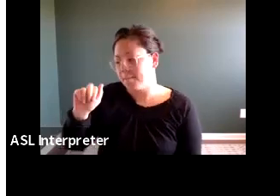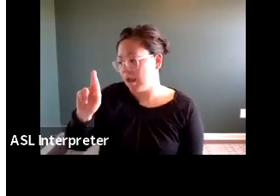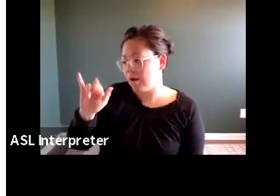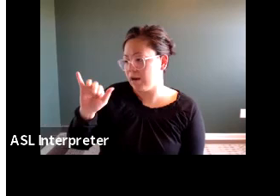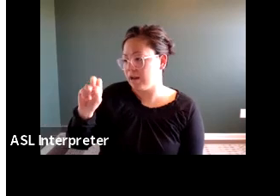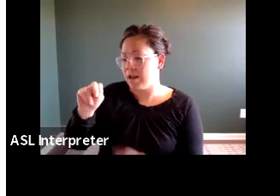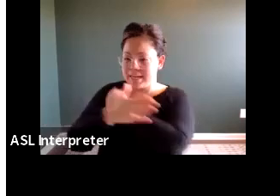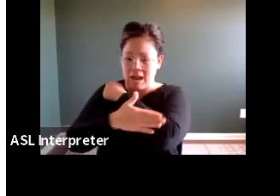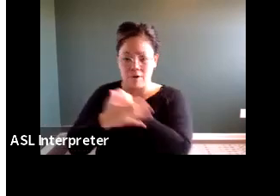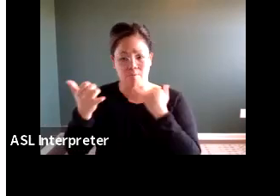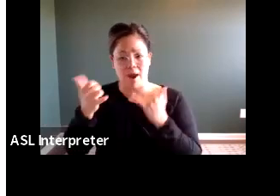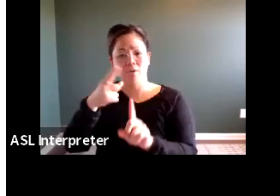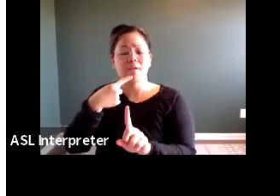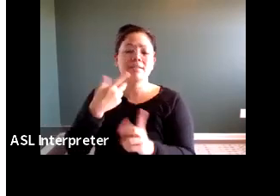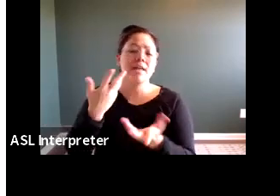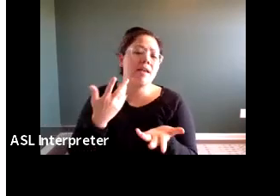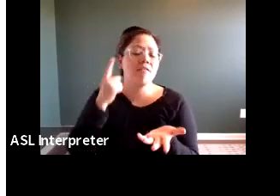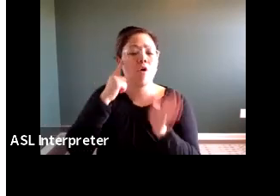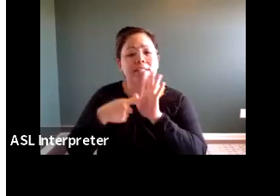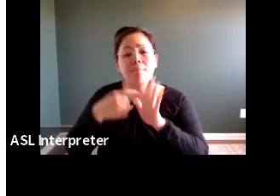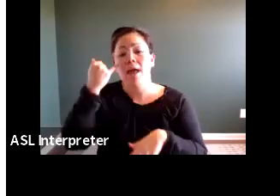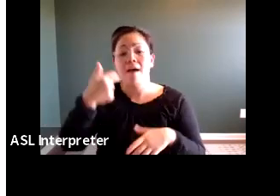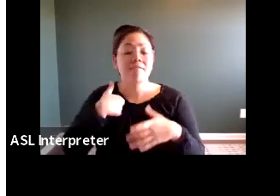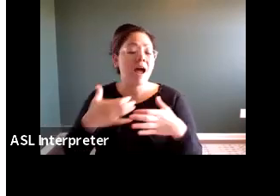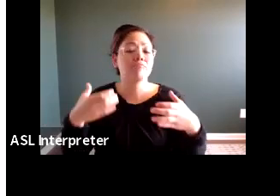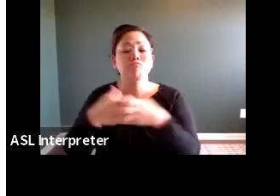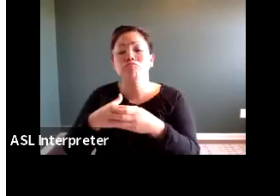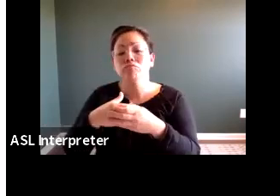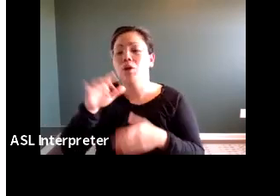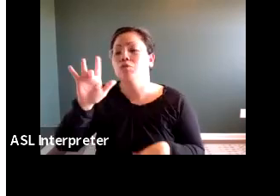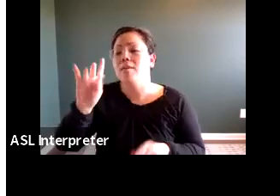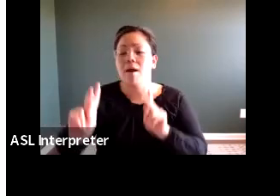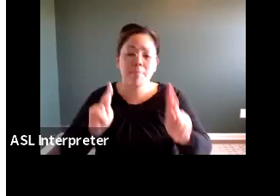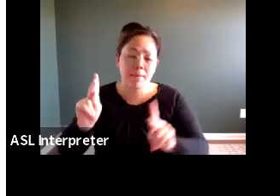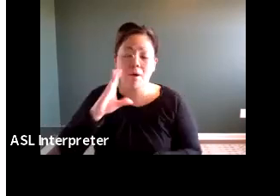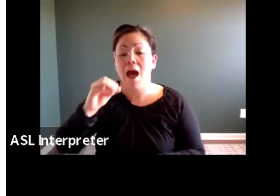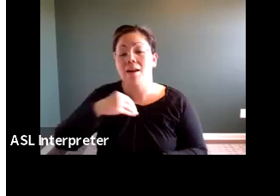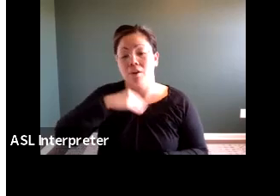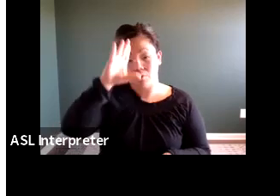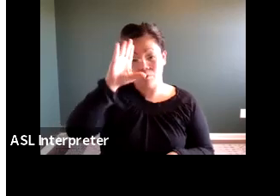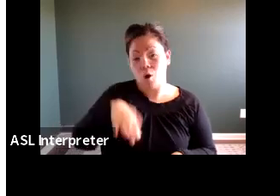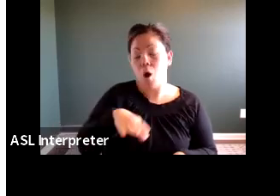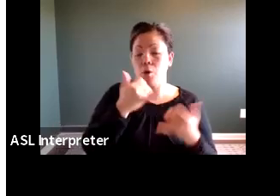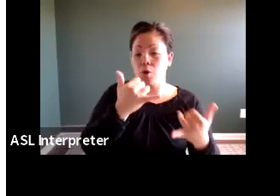and you would say, you know, 25 people at a gathering and knowing the spread, the current spread in Marion County,